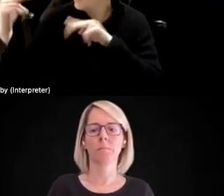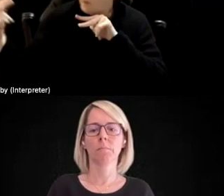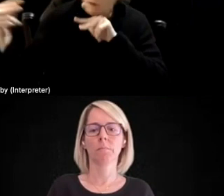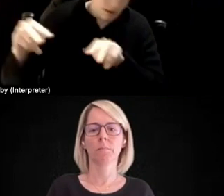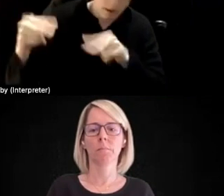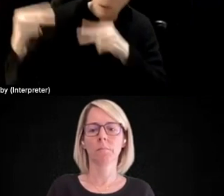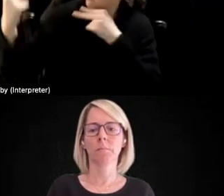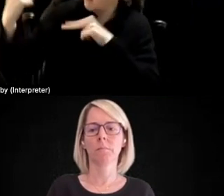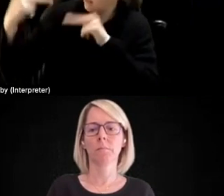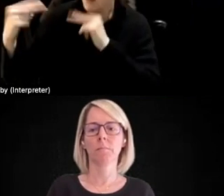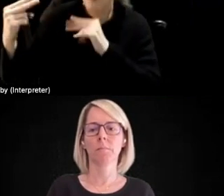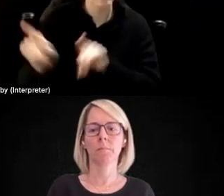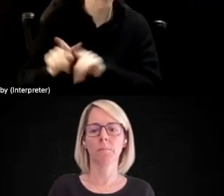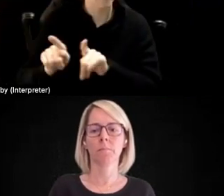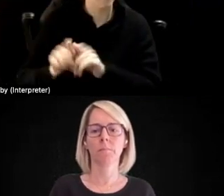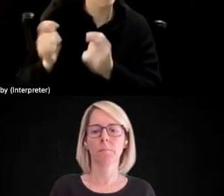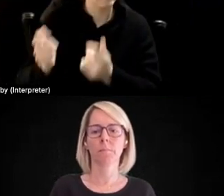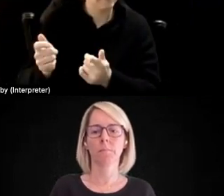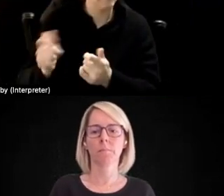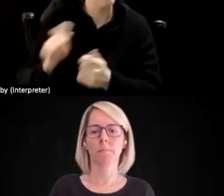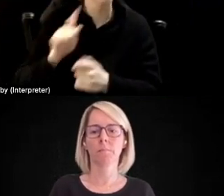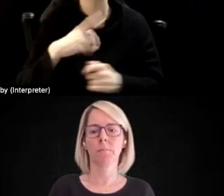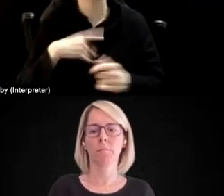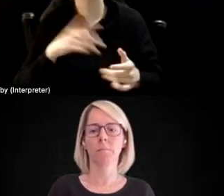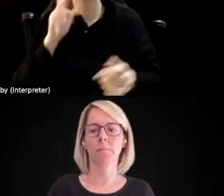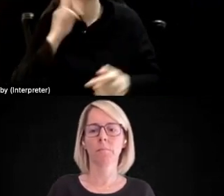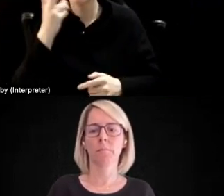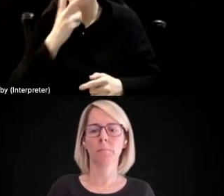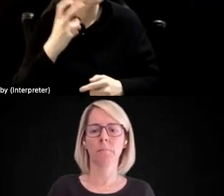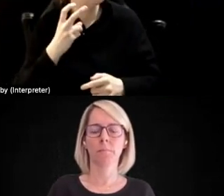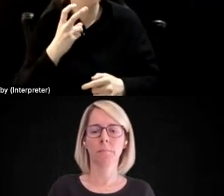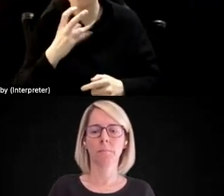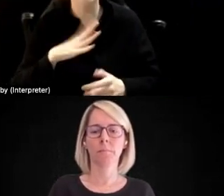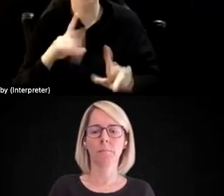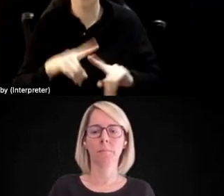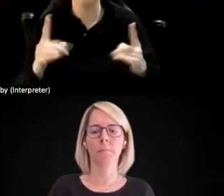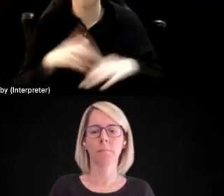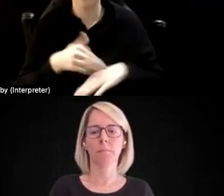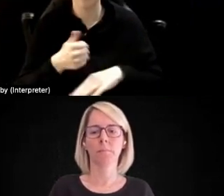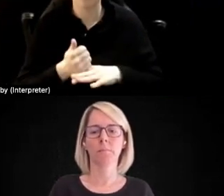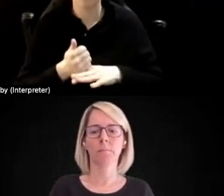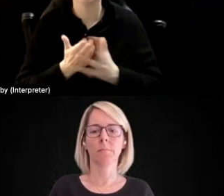have to do joint attention a little bit differently, and mostly through touch.